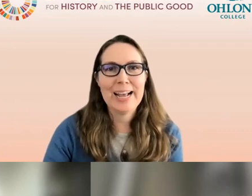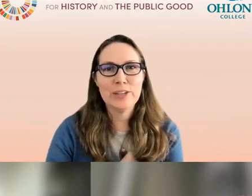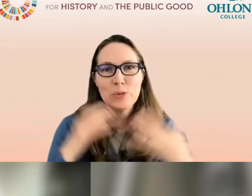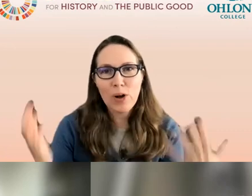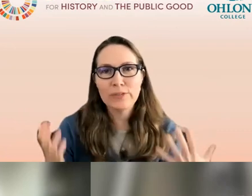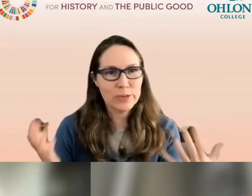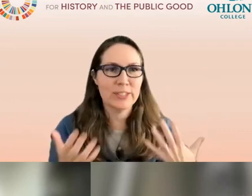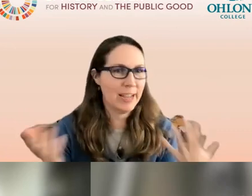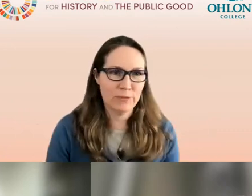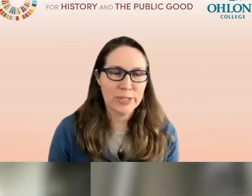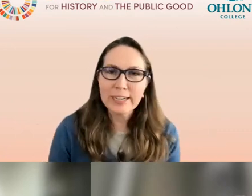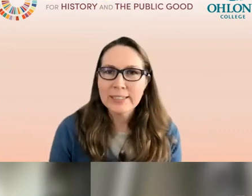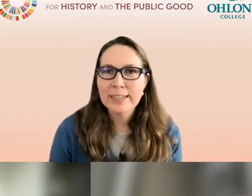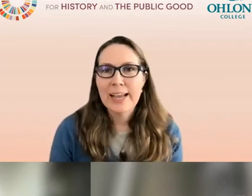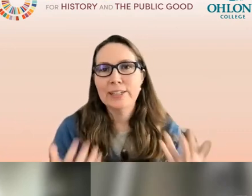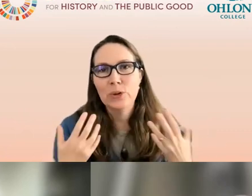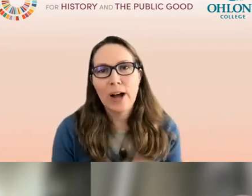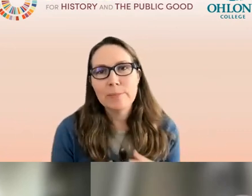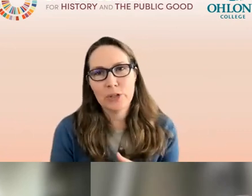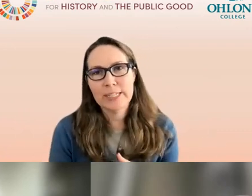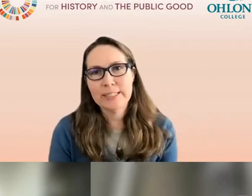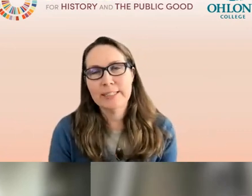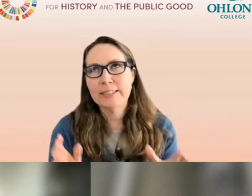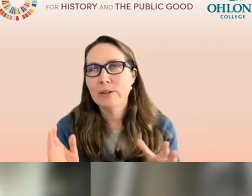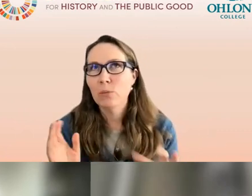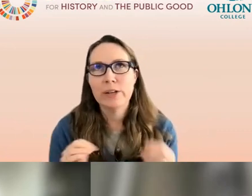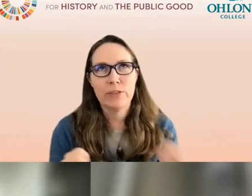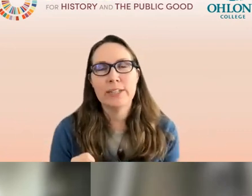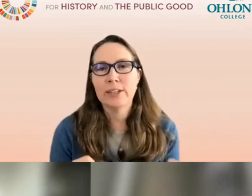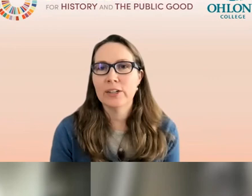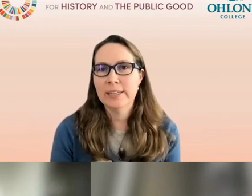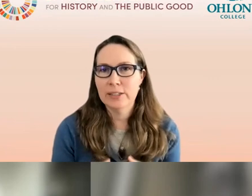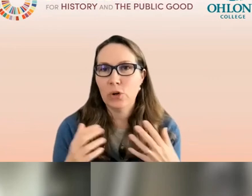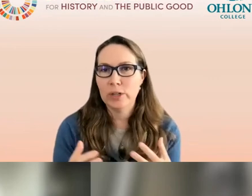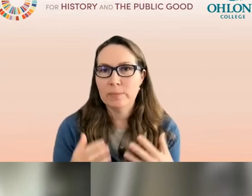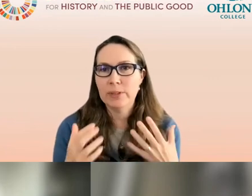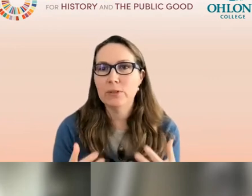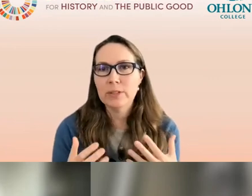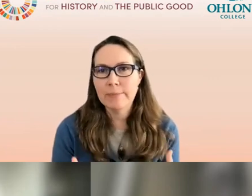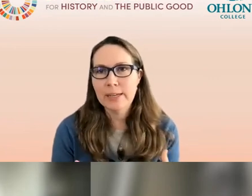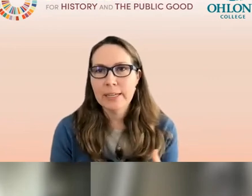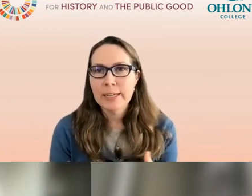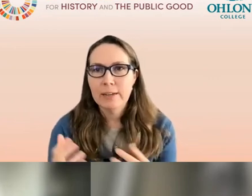And you all focused on California, and so I'm curious what your thoughts are in this current political climate,